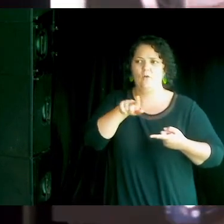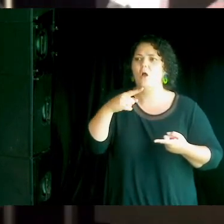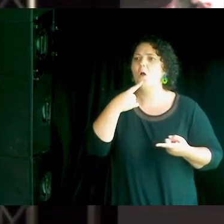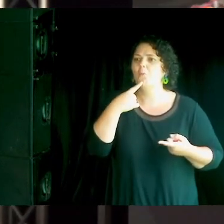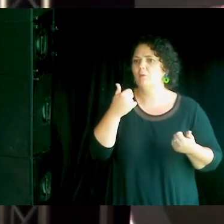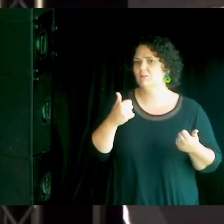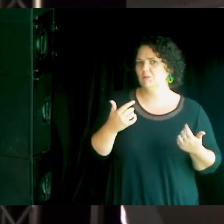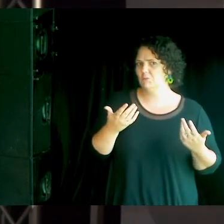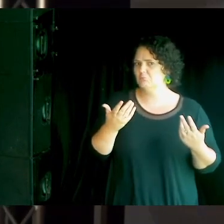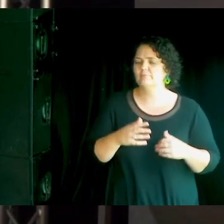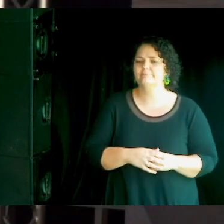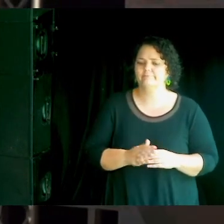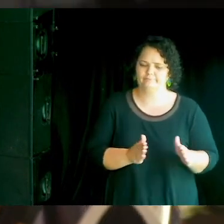that's what yes that's your bowl okay cool